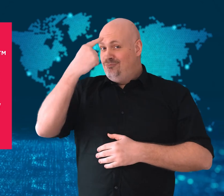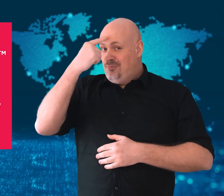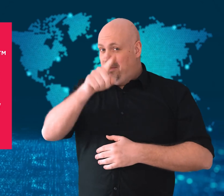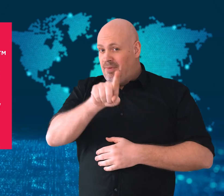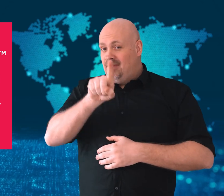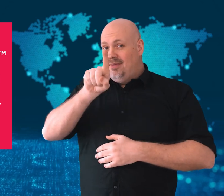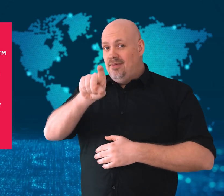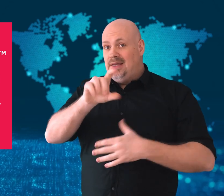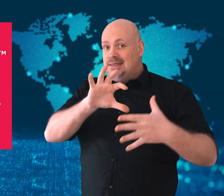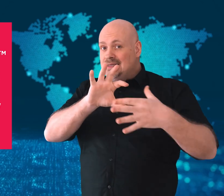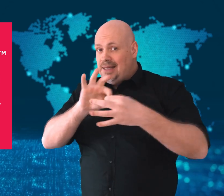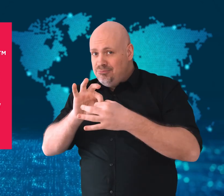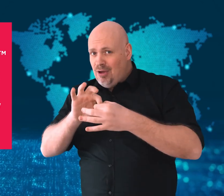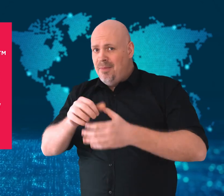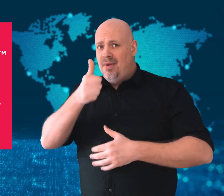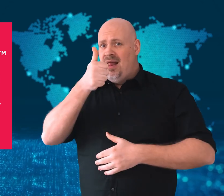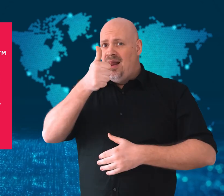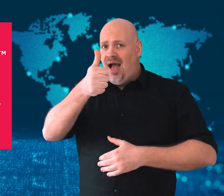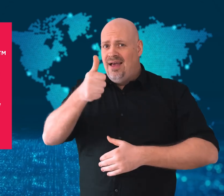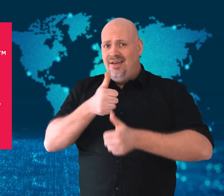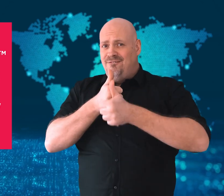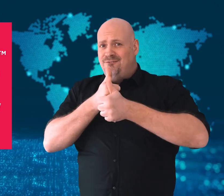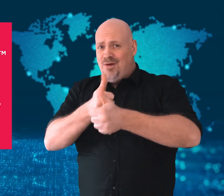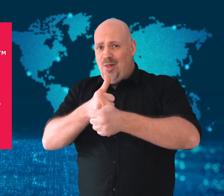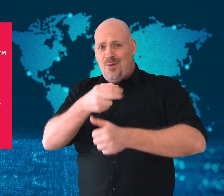Don’t forget to subscribe, like,